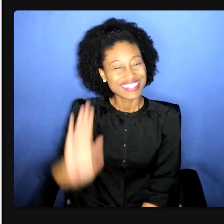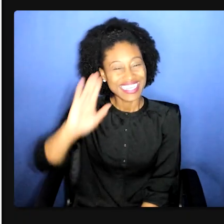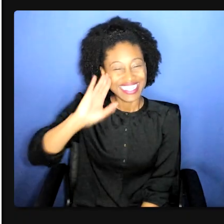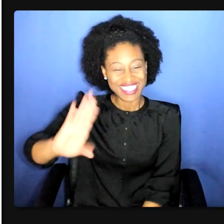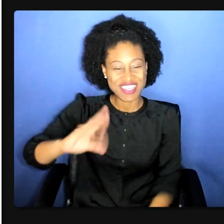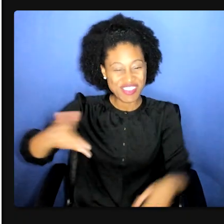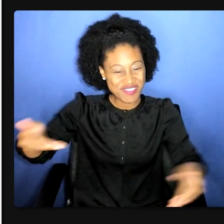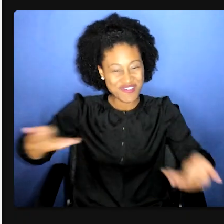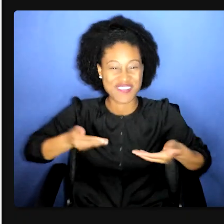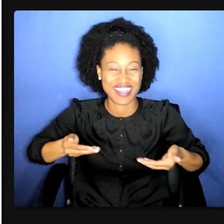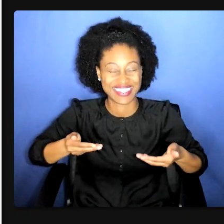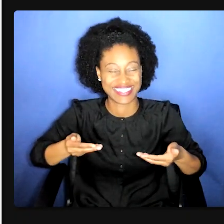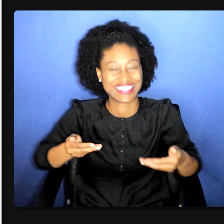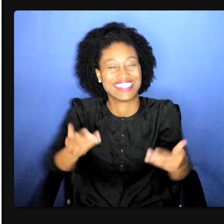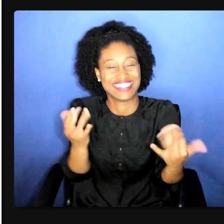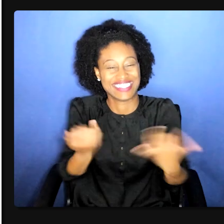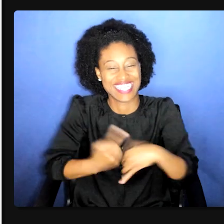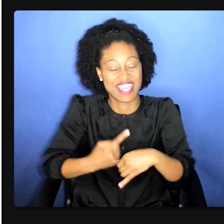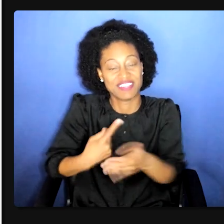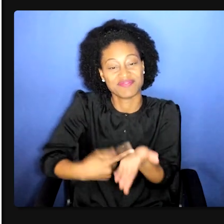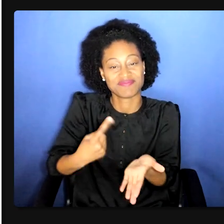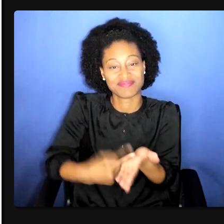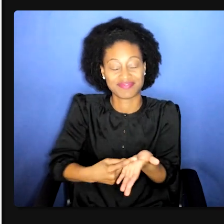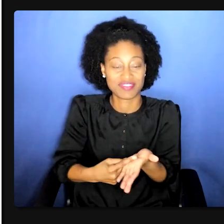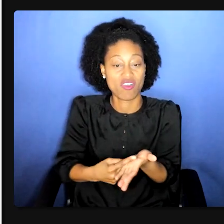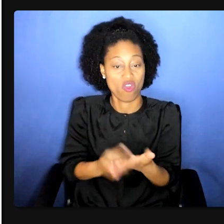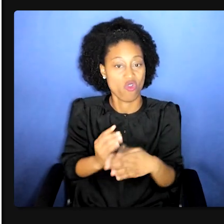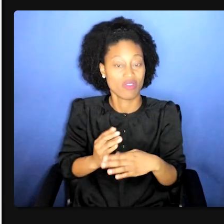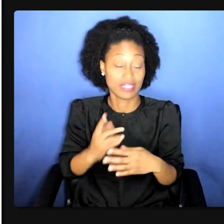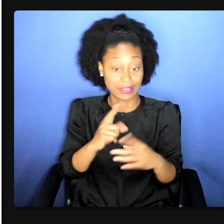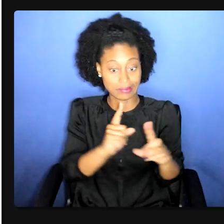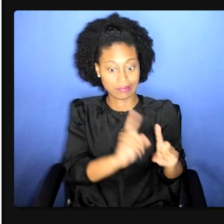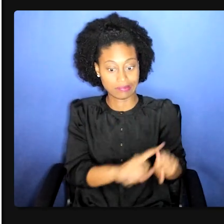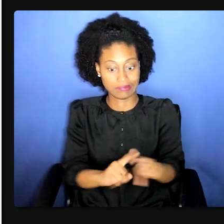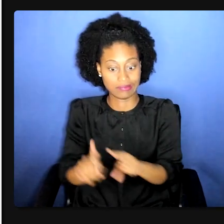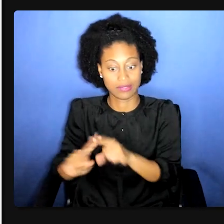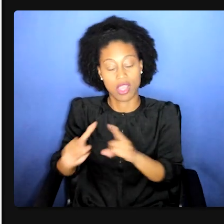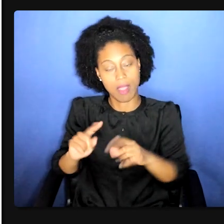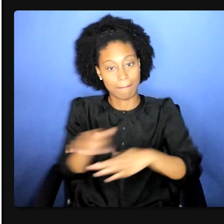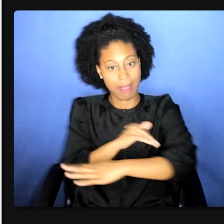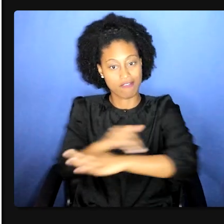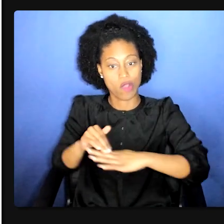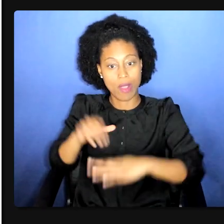hello and welcome today we're talking about building cross-platform mixed reality experiences